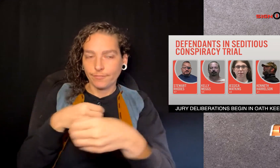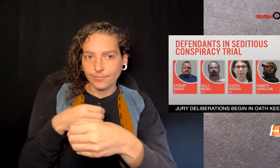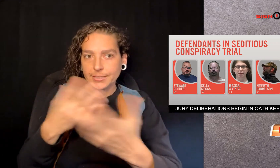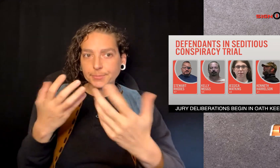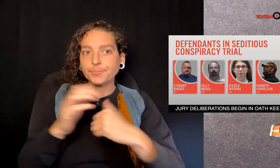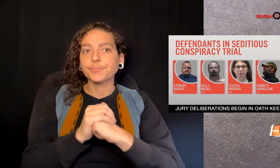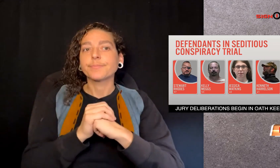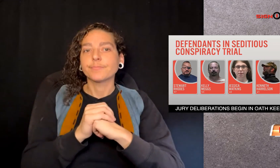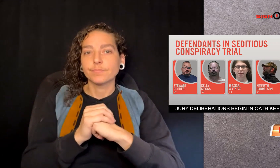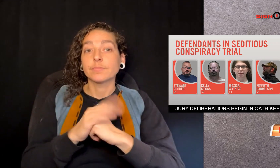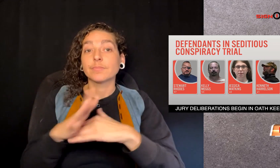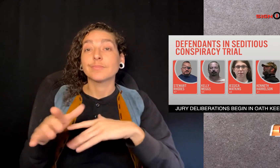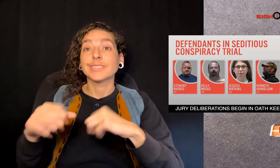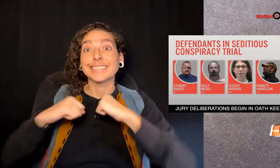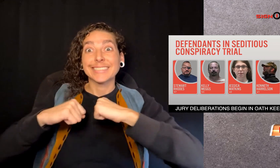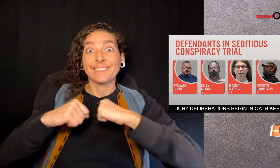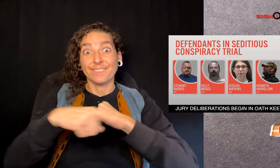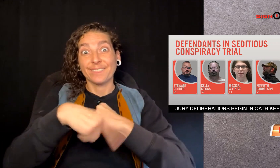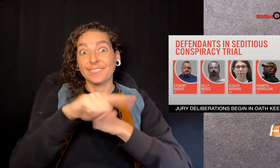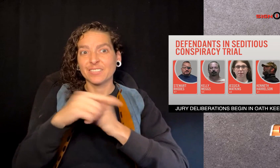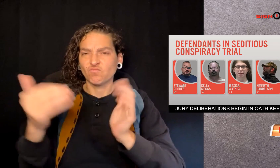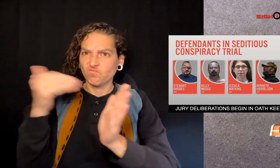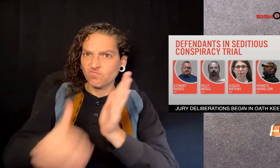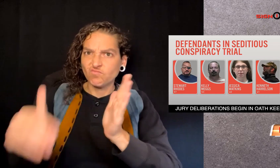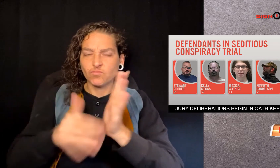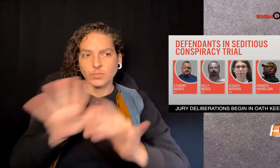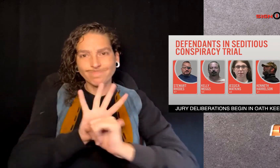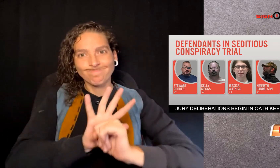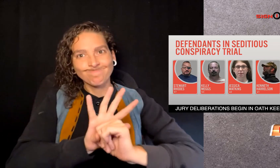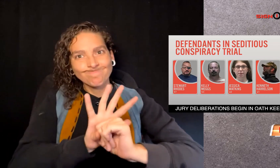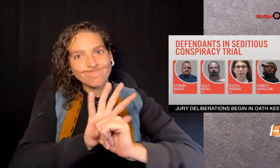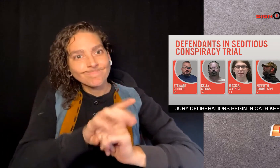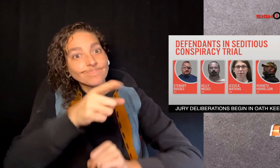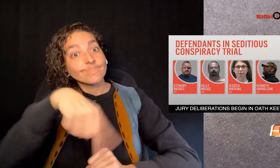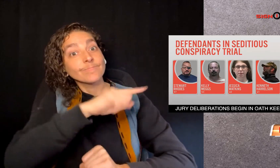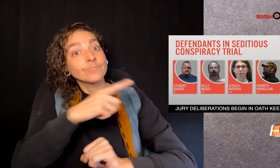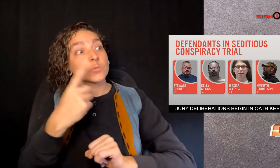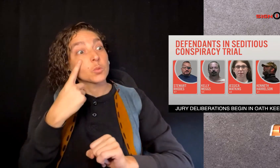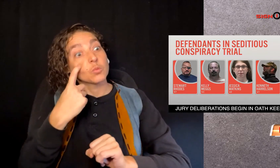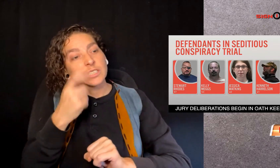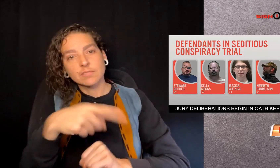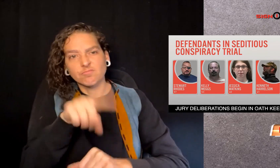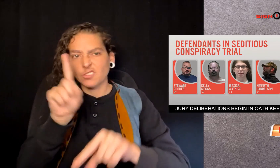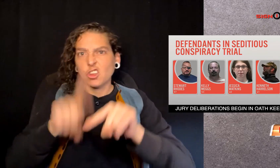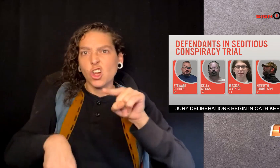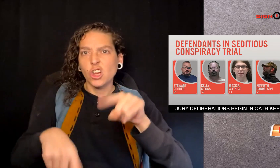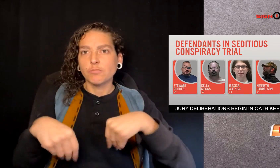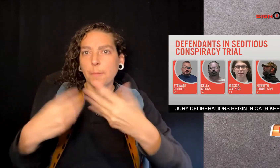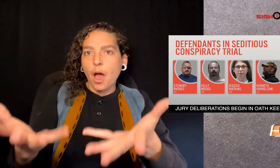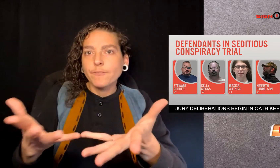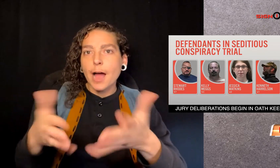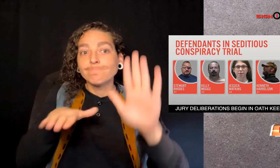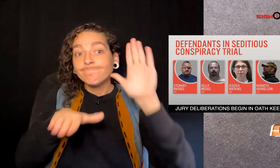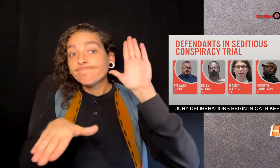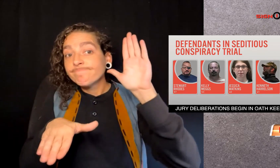into office the defense repeatedly stressed that witnesses could not provide testimony